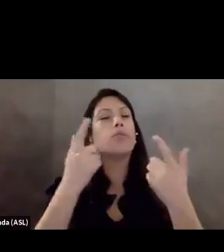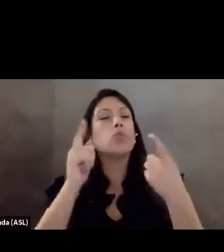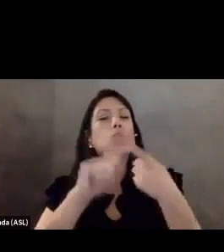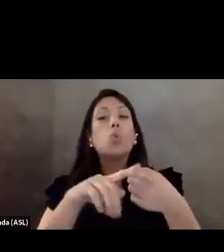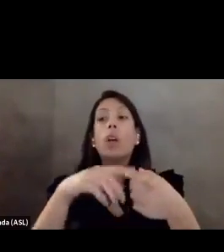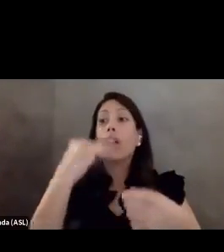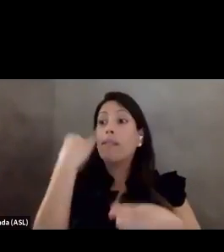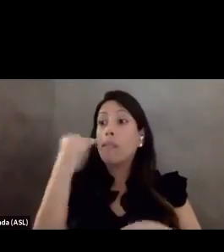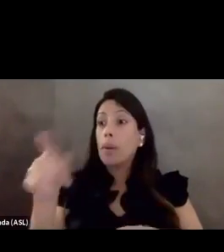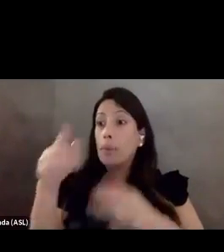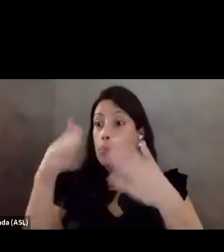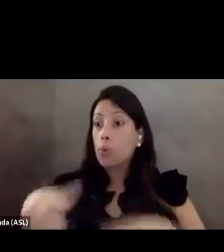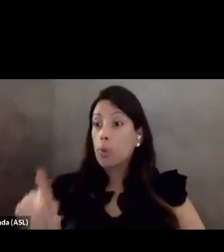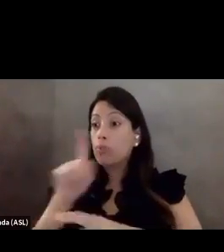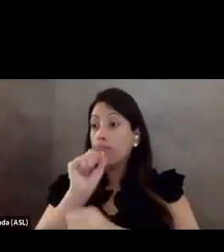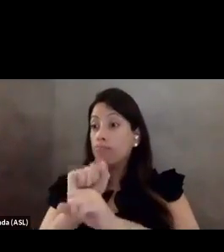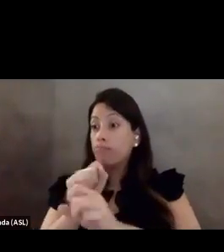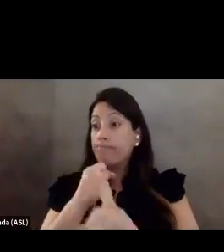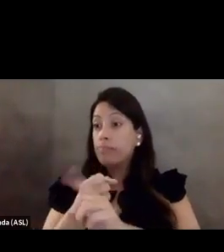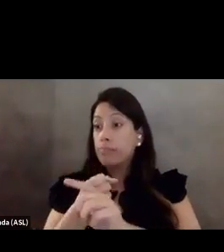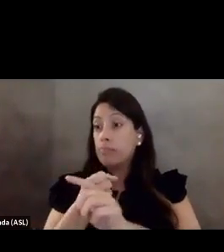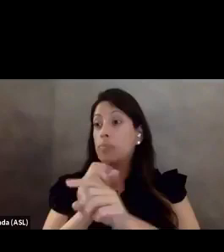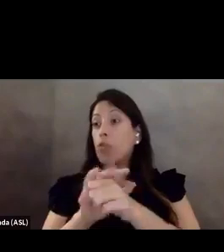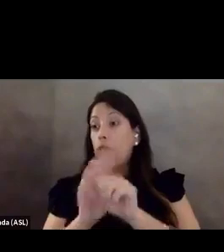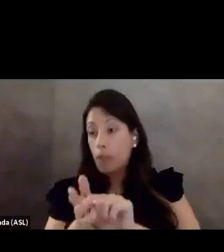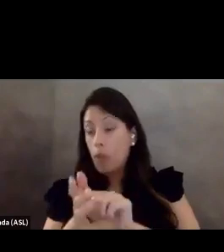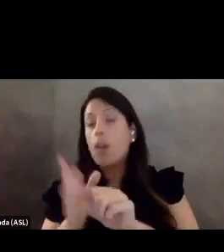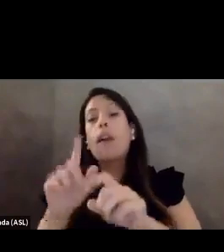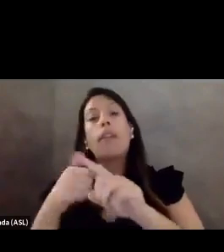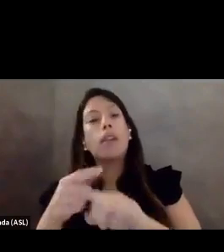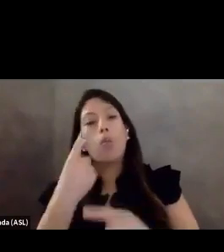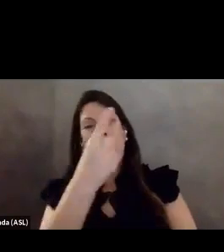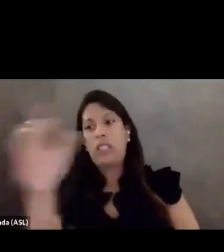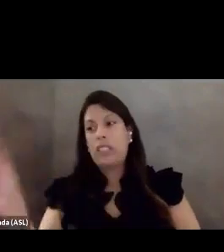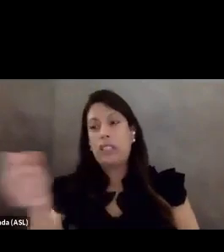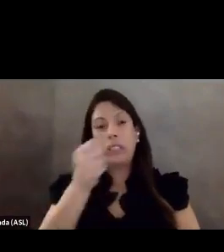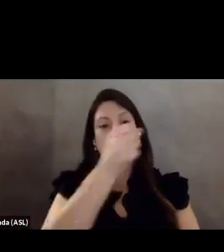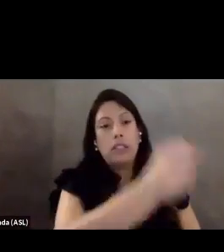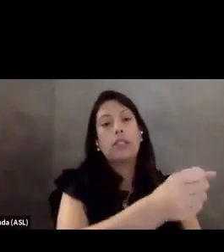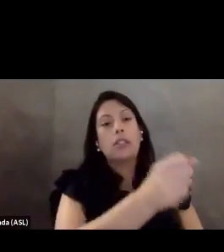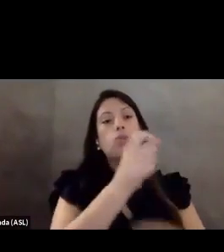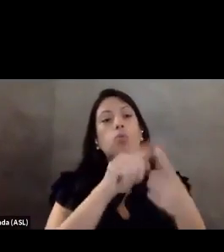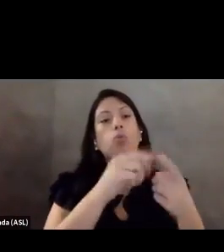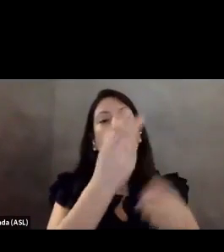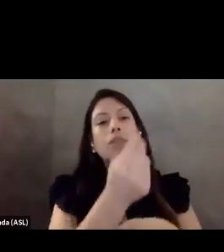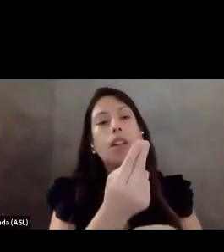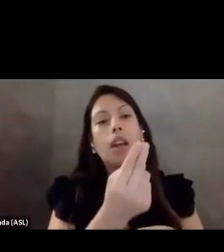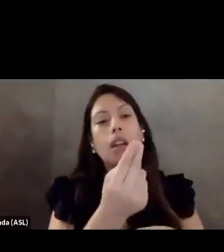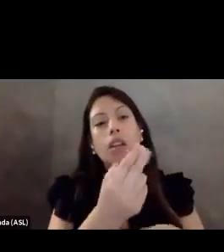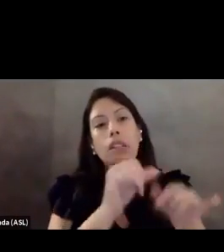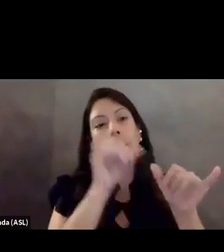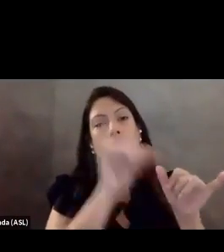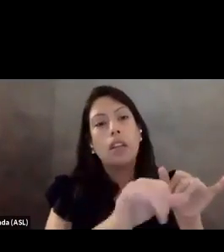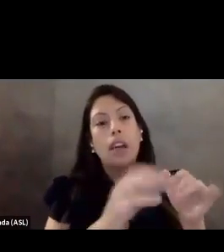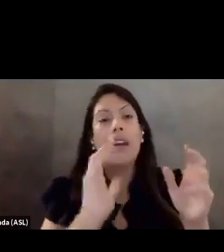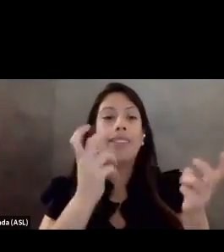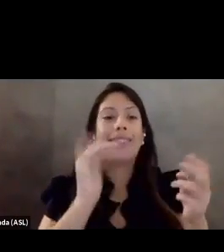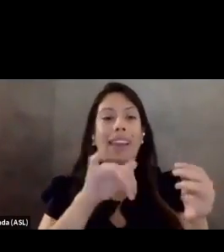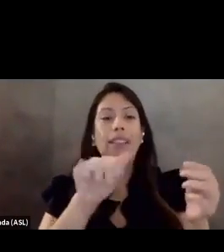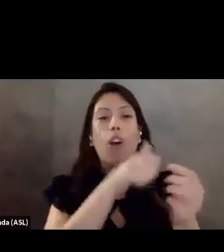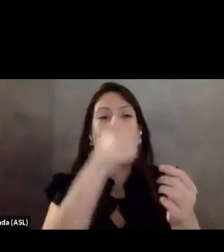alternate care sites that are close to the census. Tracts close to home for people right now are alternate care site is an Healdsburg